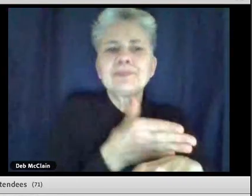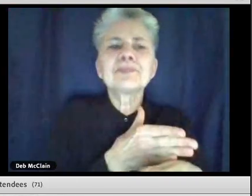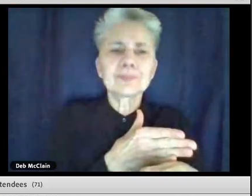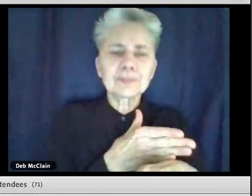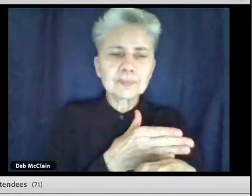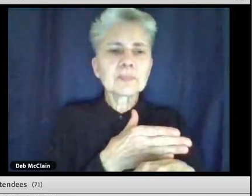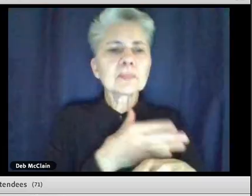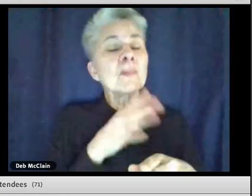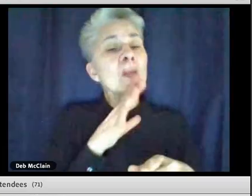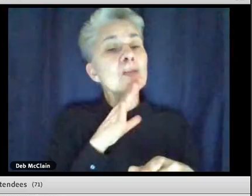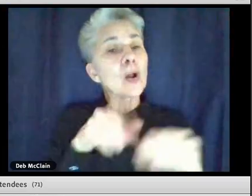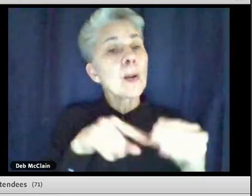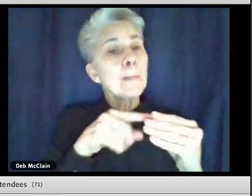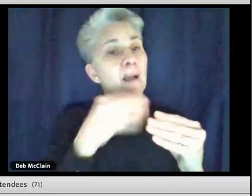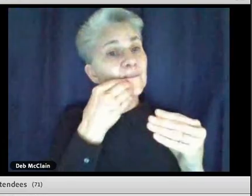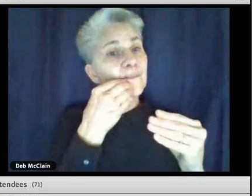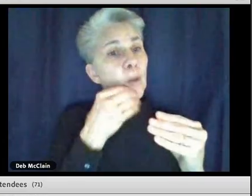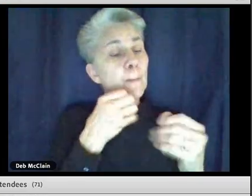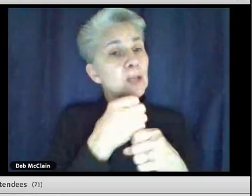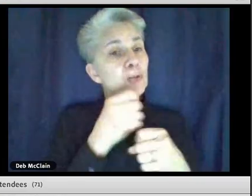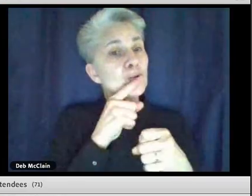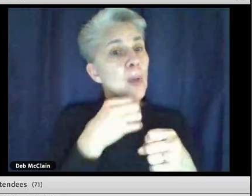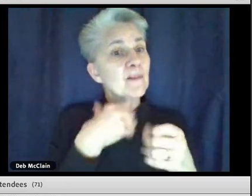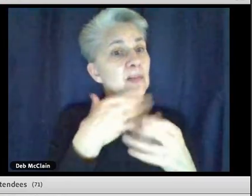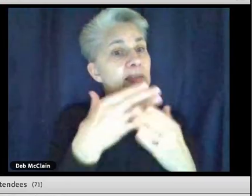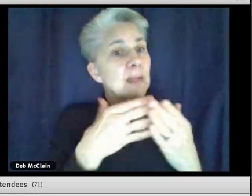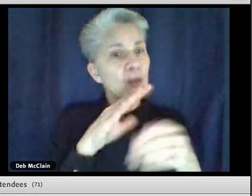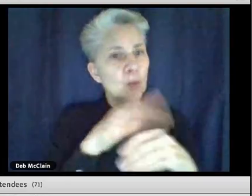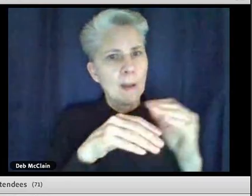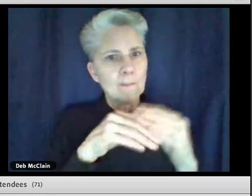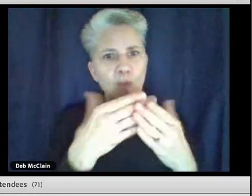And talking about food, make sure you have some of your comfort things too: chocolate.